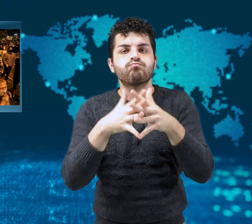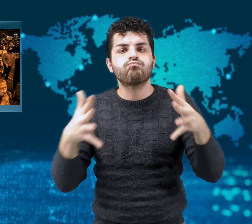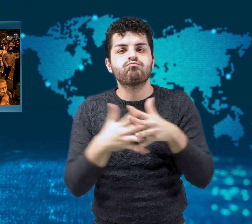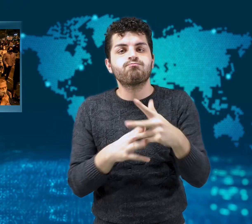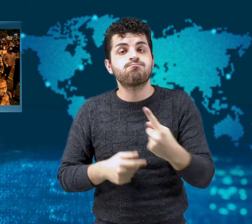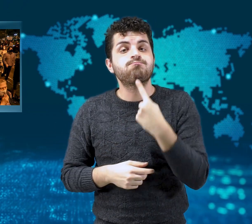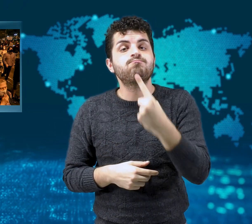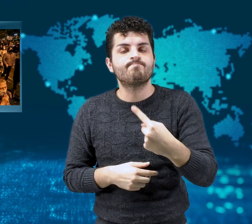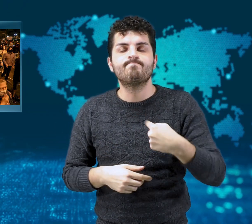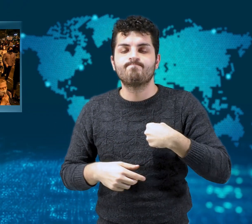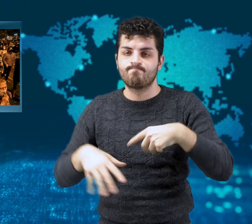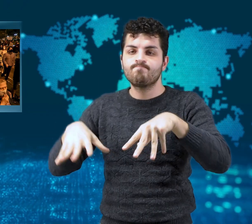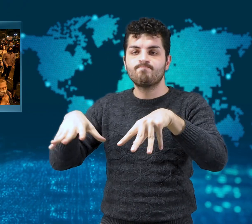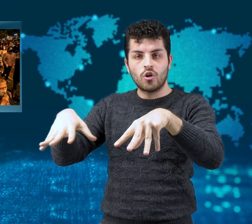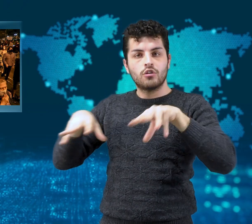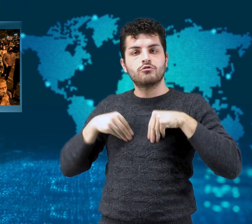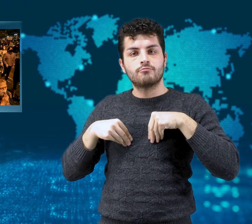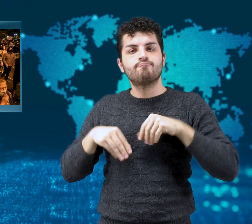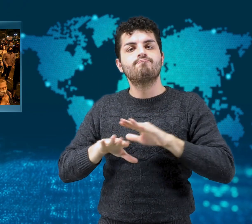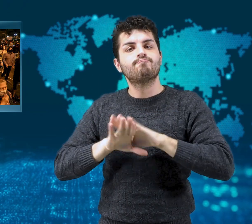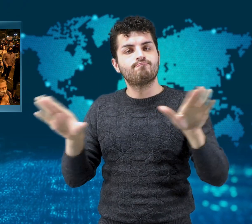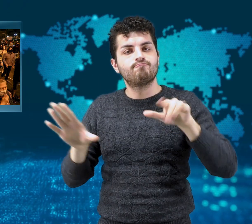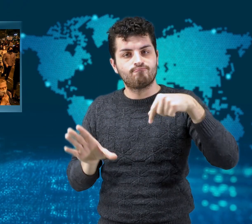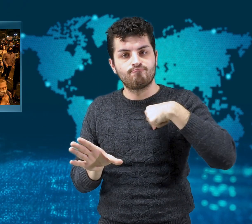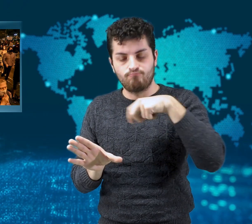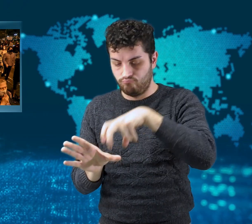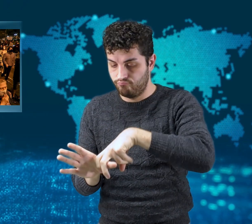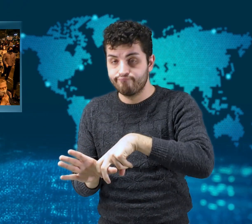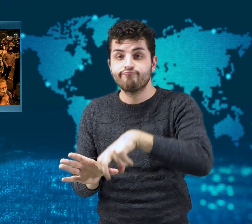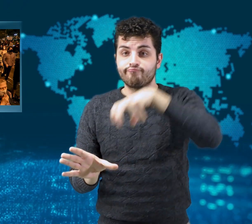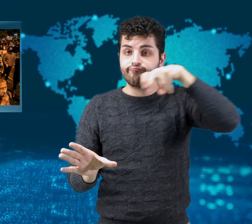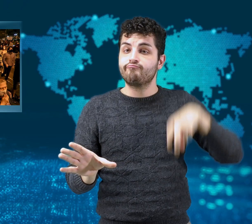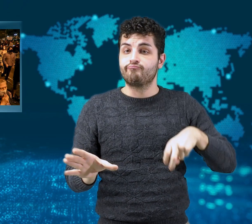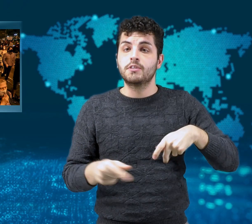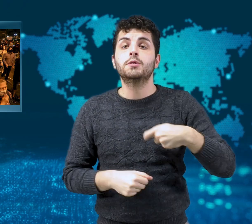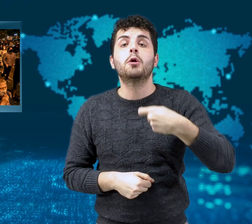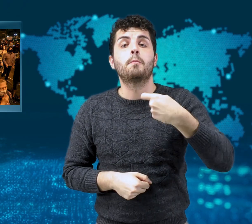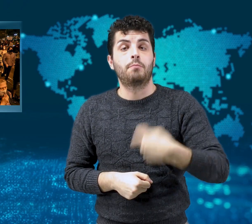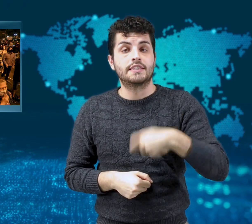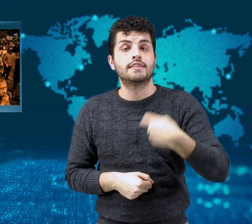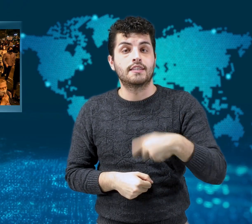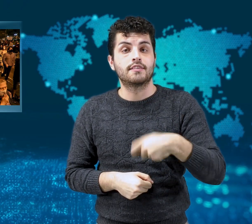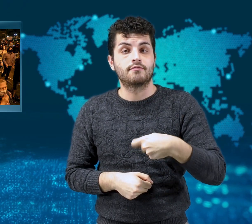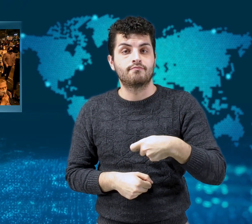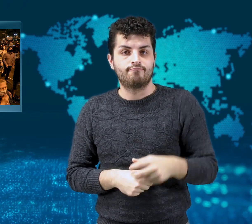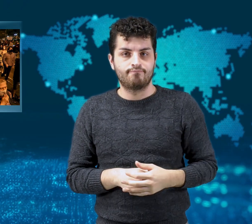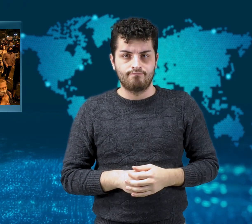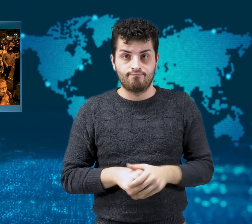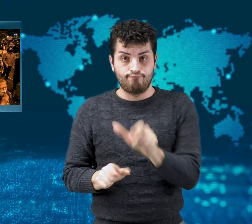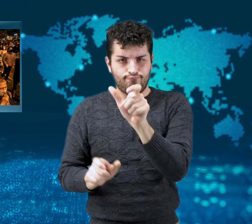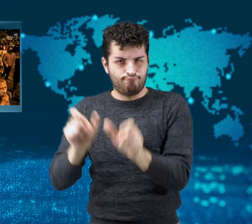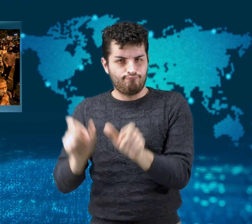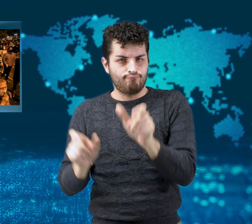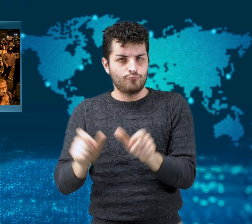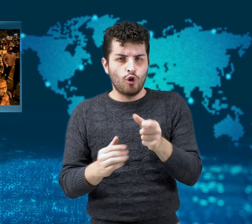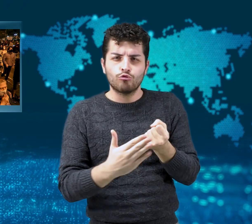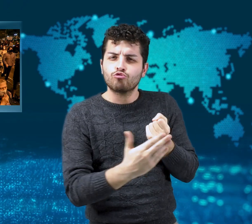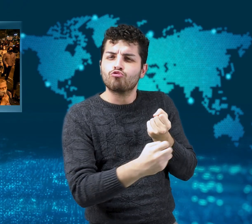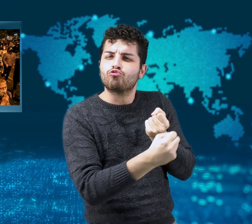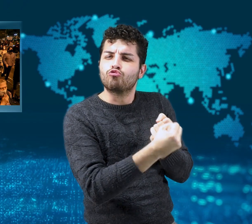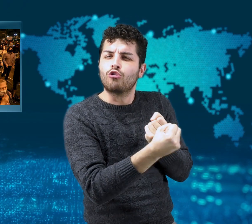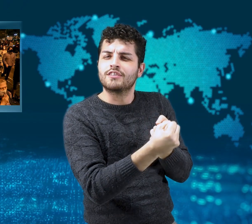His supporters believe that his impeachment was a coup